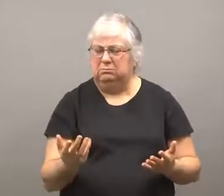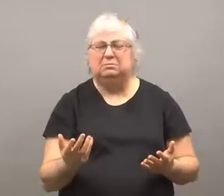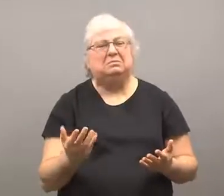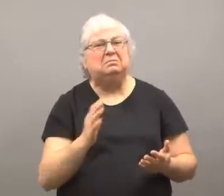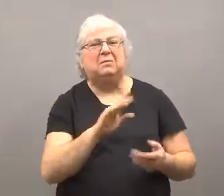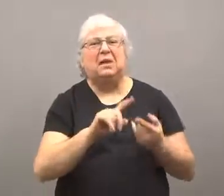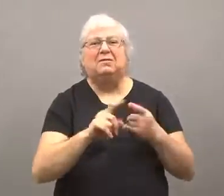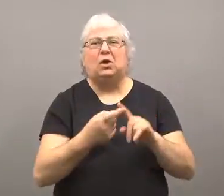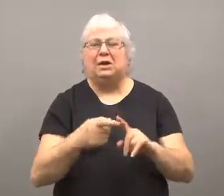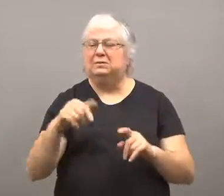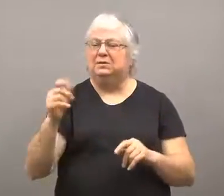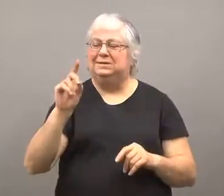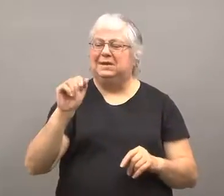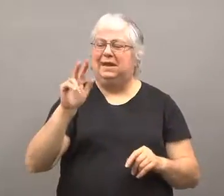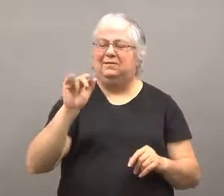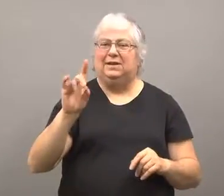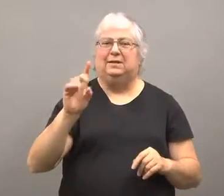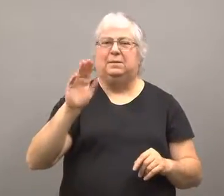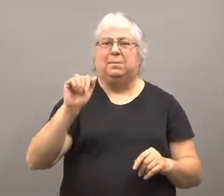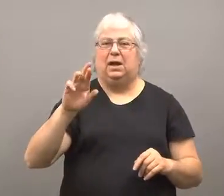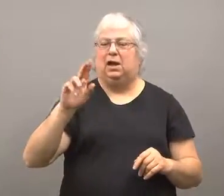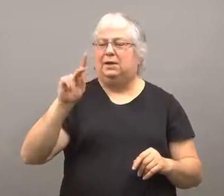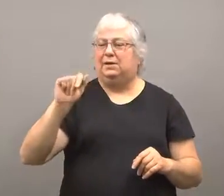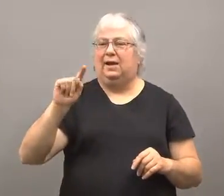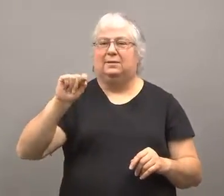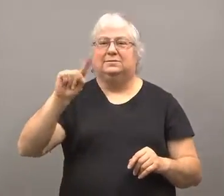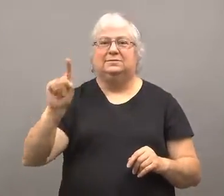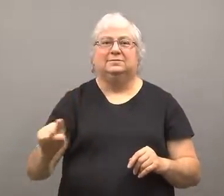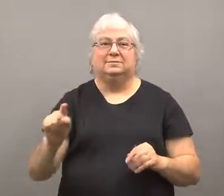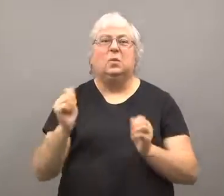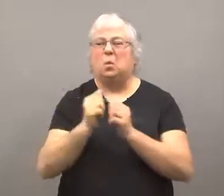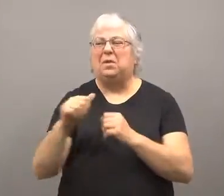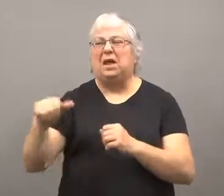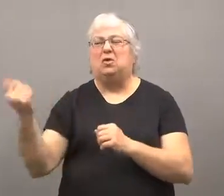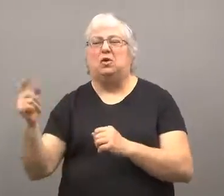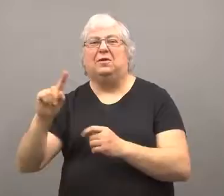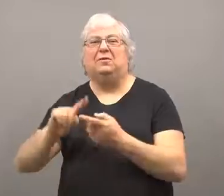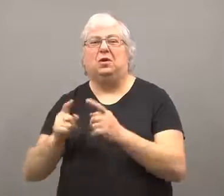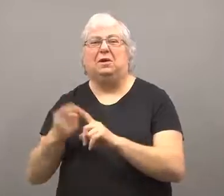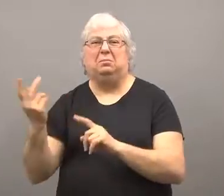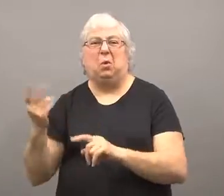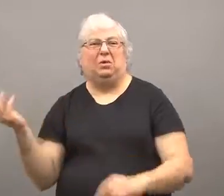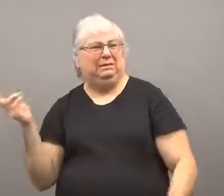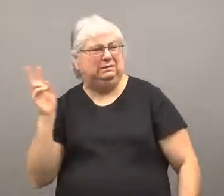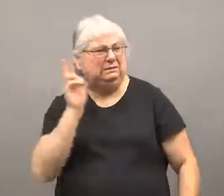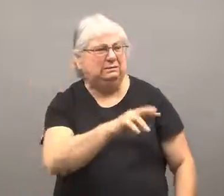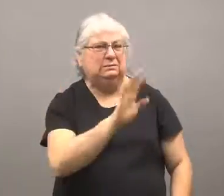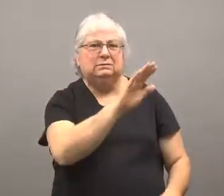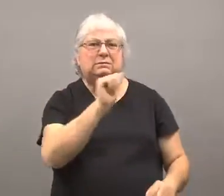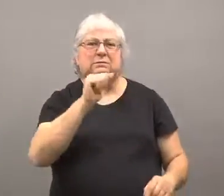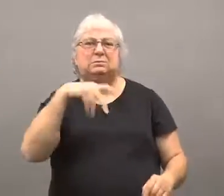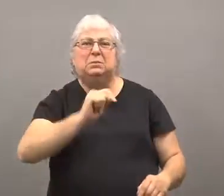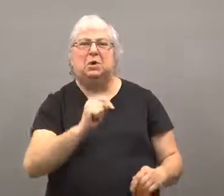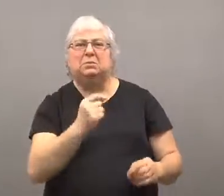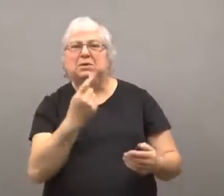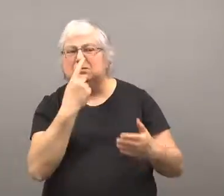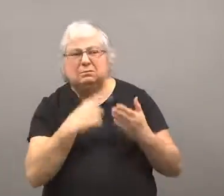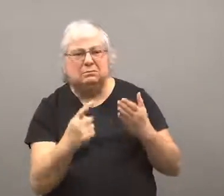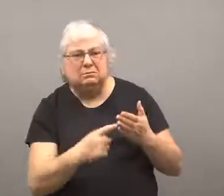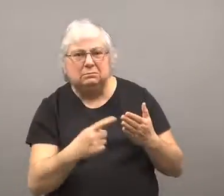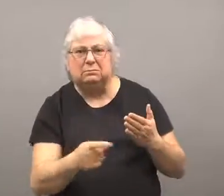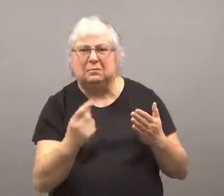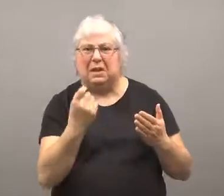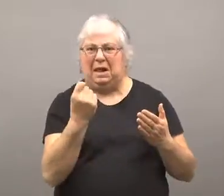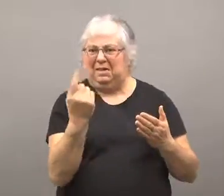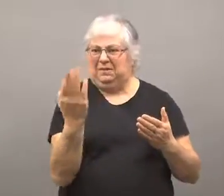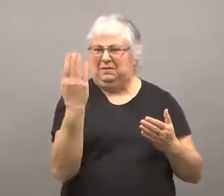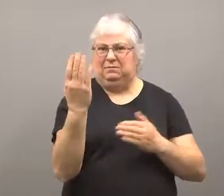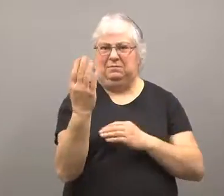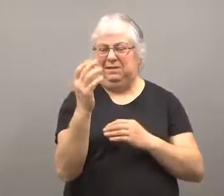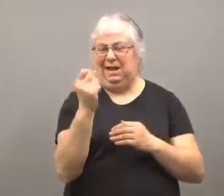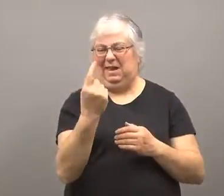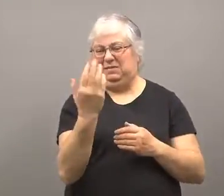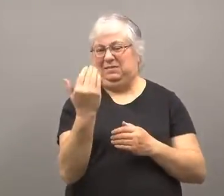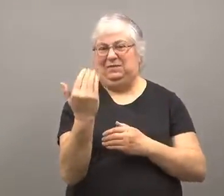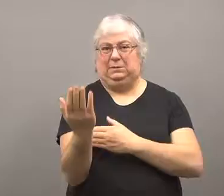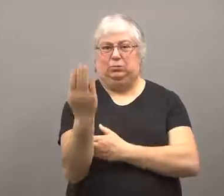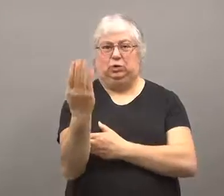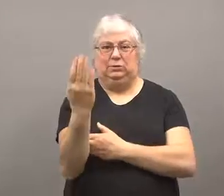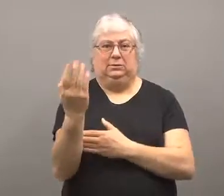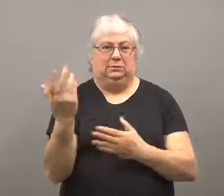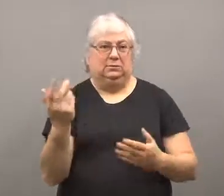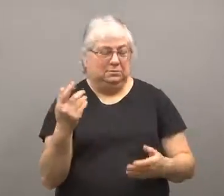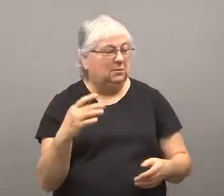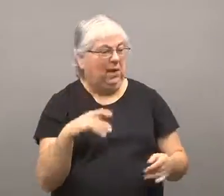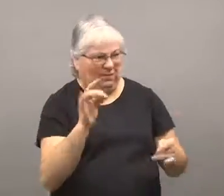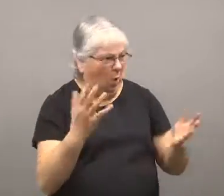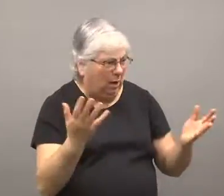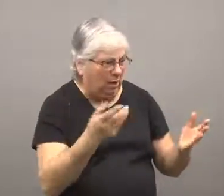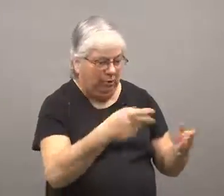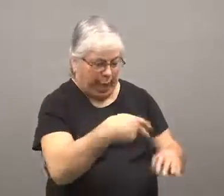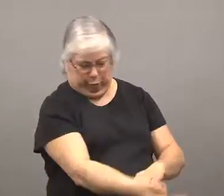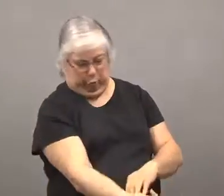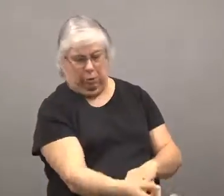A friend, David Bar Katz and another friend went to the apartment to check on him.